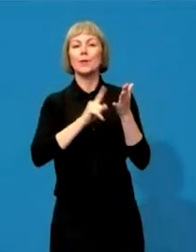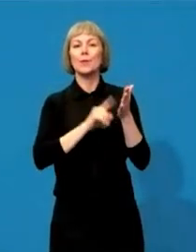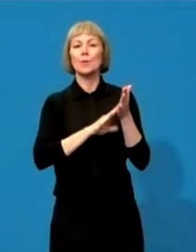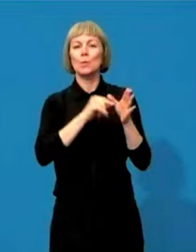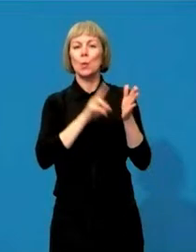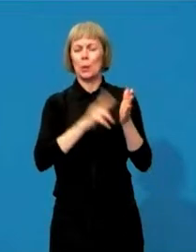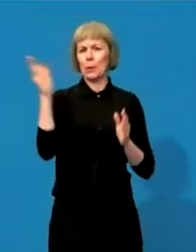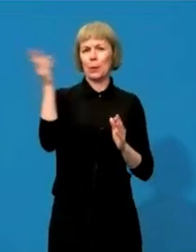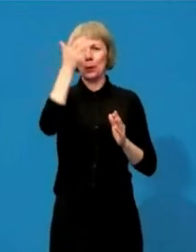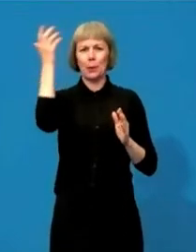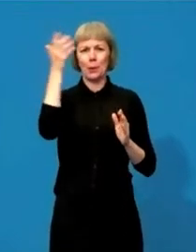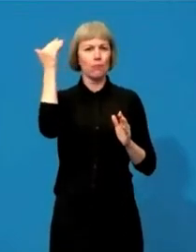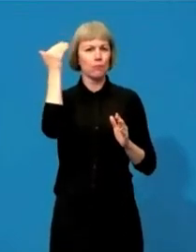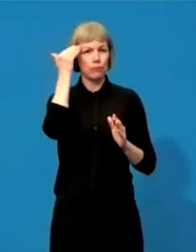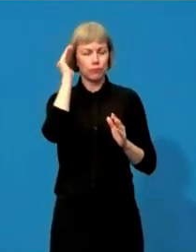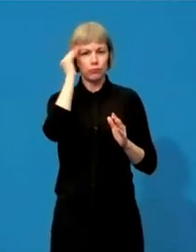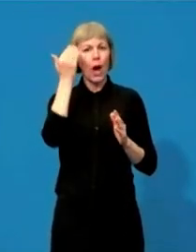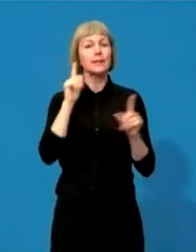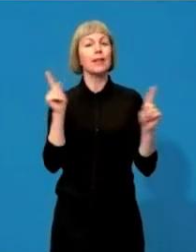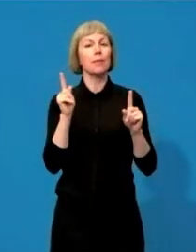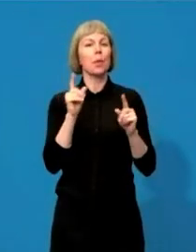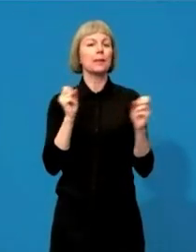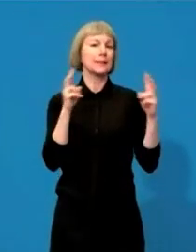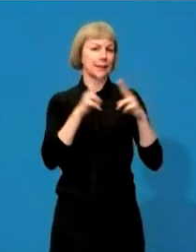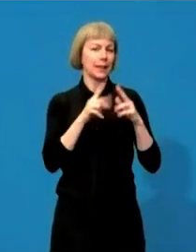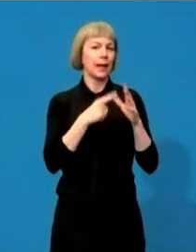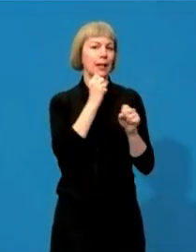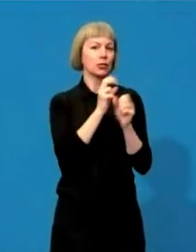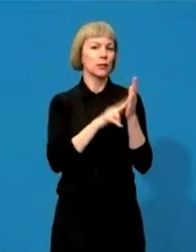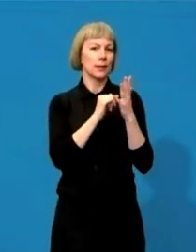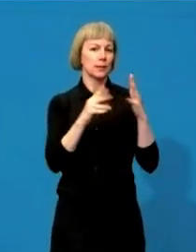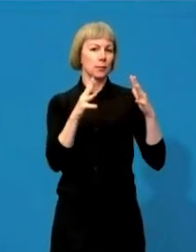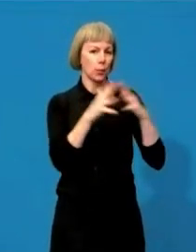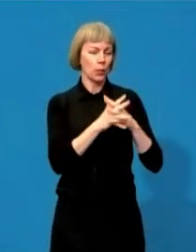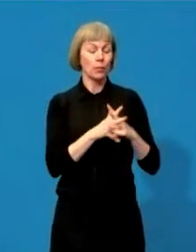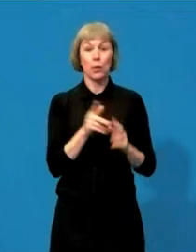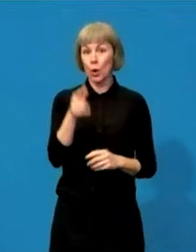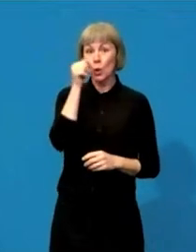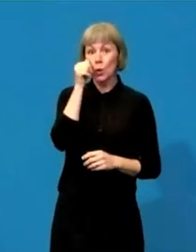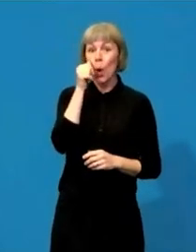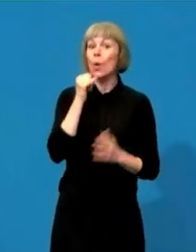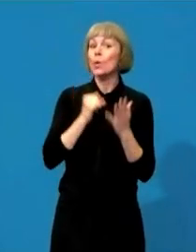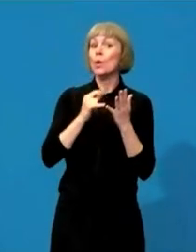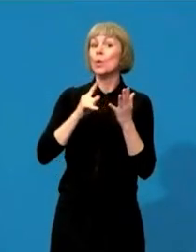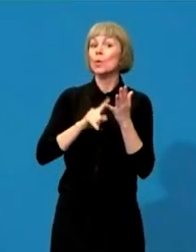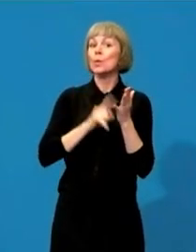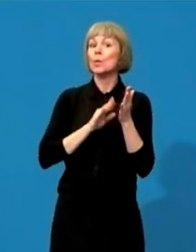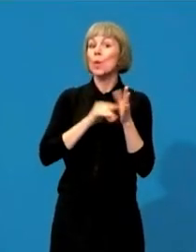The Sulman Prize, as I'm sure many people know, is awarded for the best subject painting, genre painting or mural.